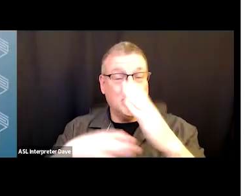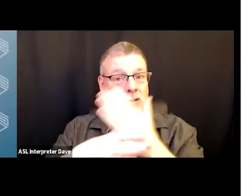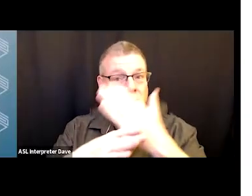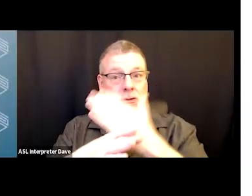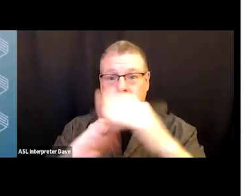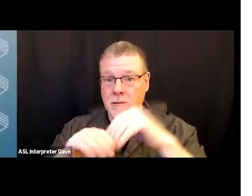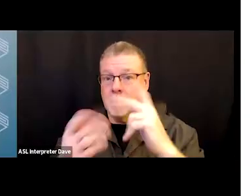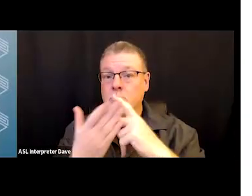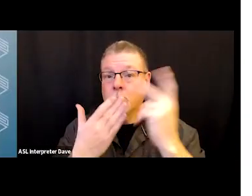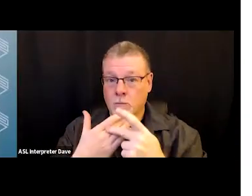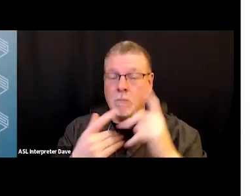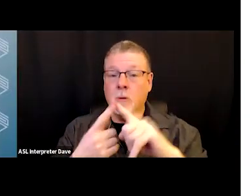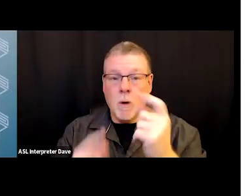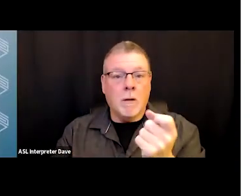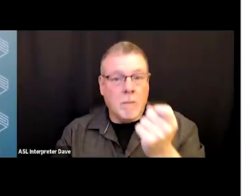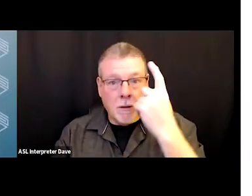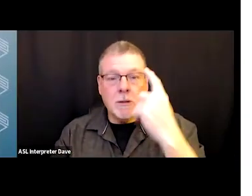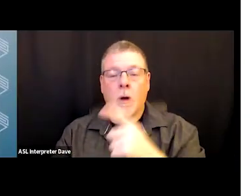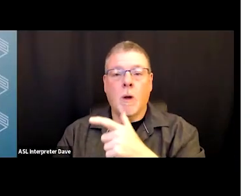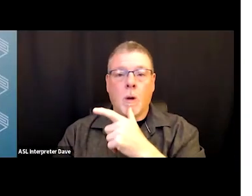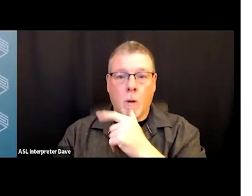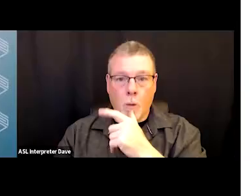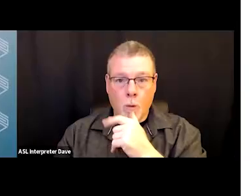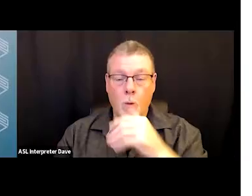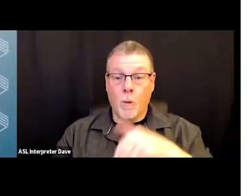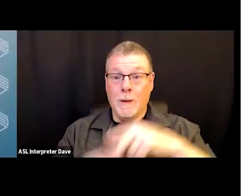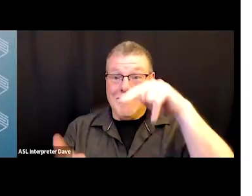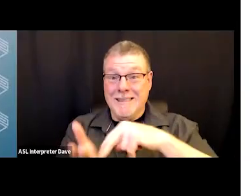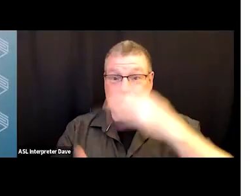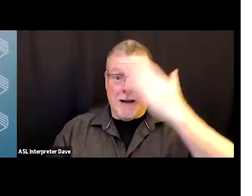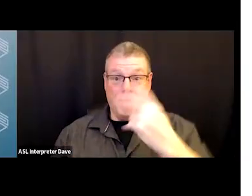to understand who is standing before us in a treatment court